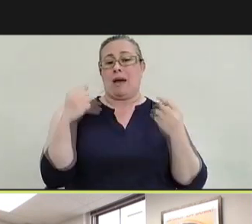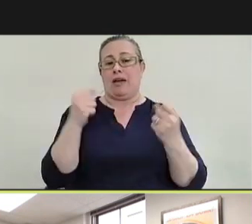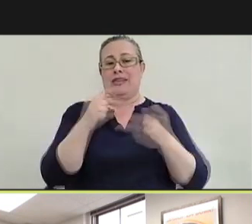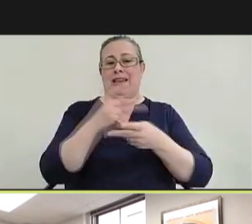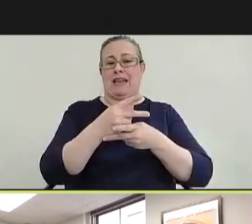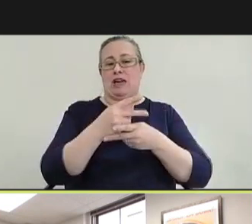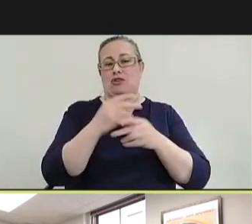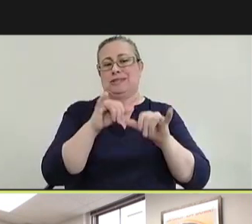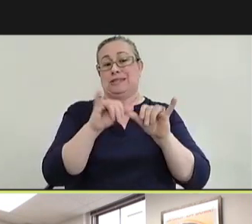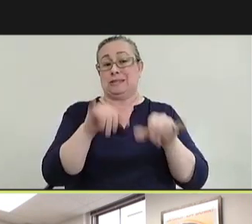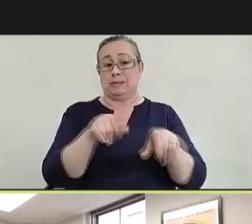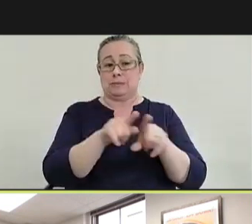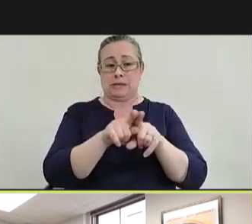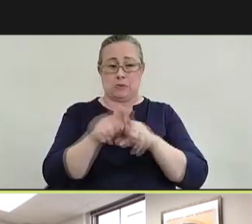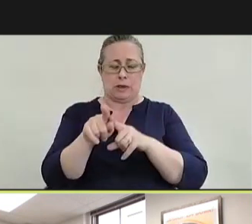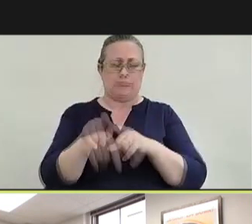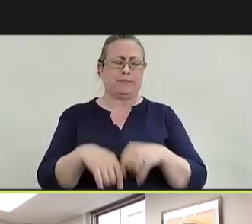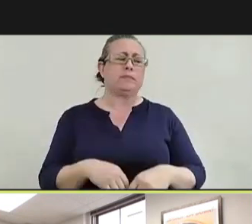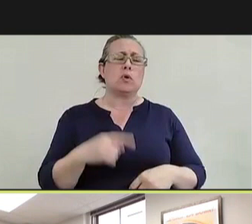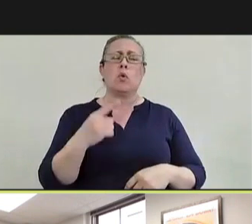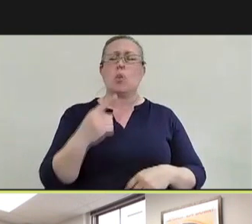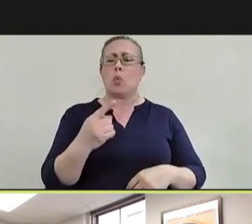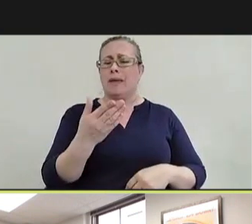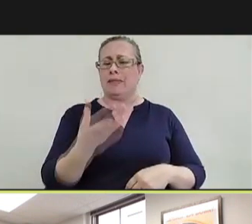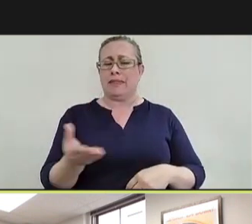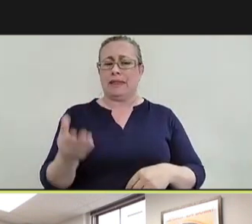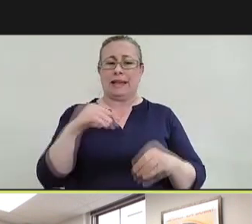One of the things that is in most of the later studies or